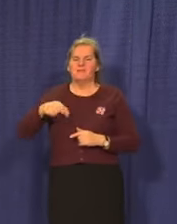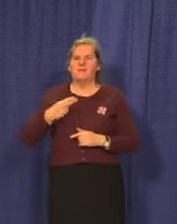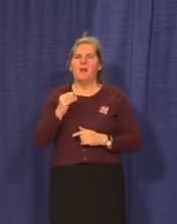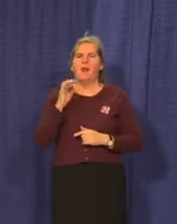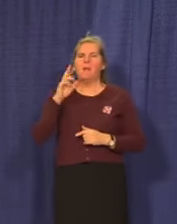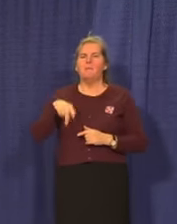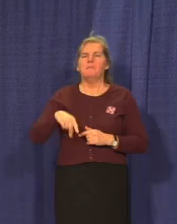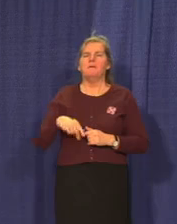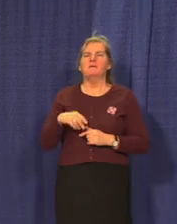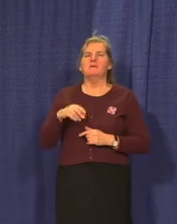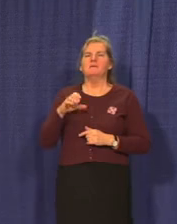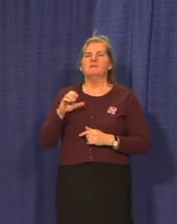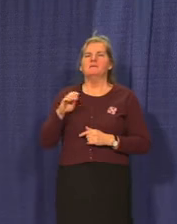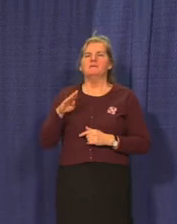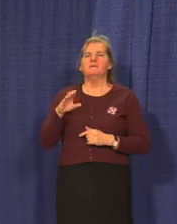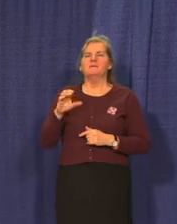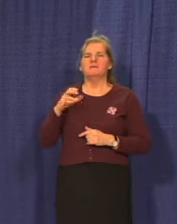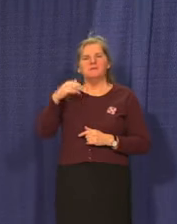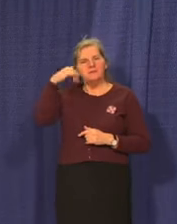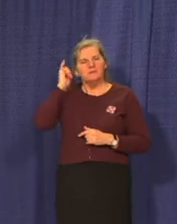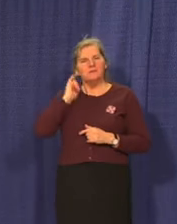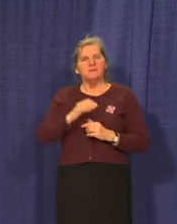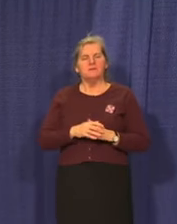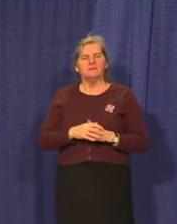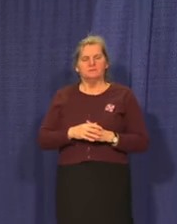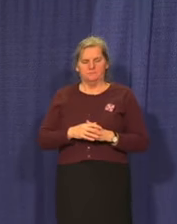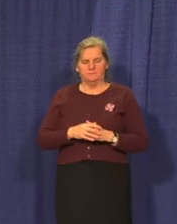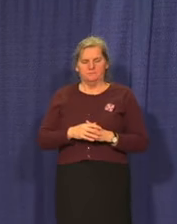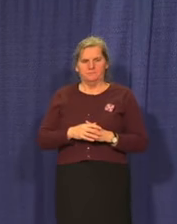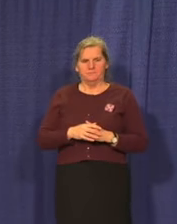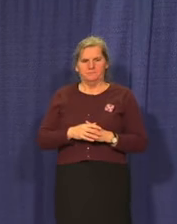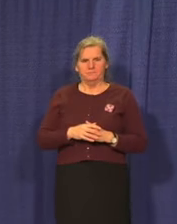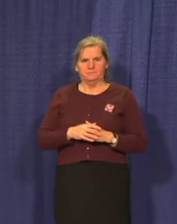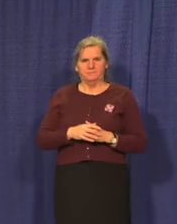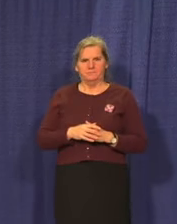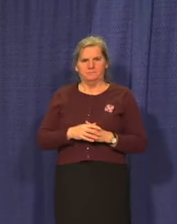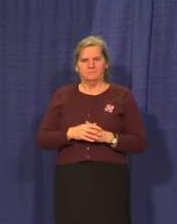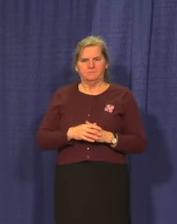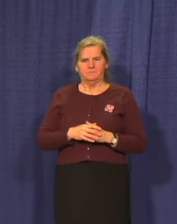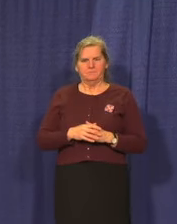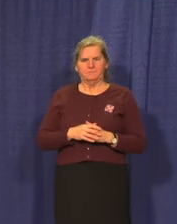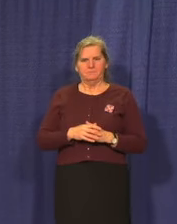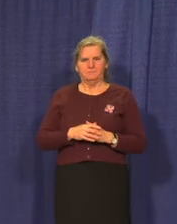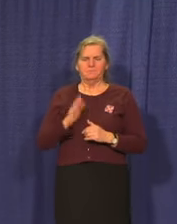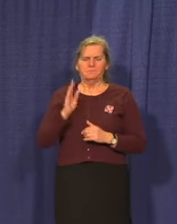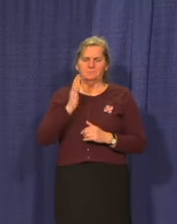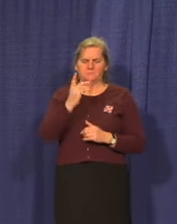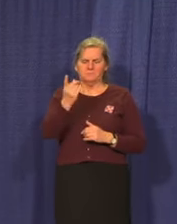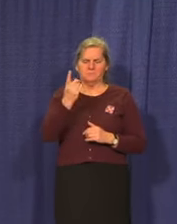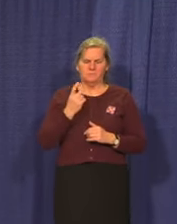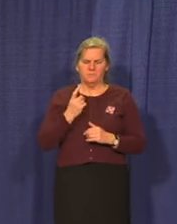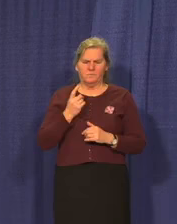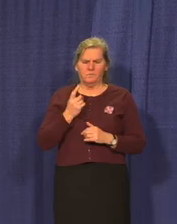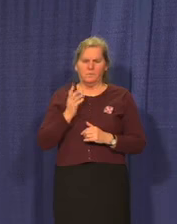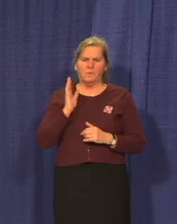YUKON? Reporter: YES. MY QUESTION IS, WE WILL -- WILL BE SEE AN EFFECT ON NONURGENT OR